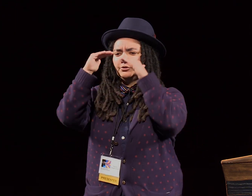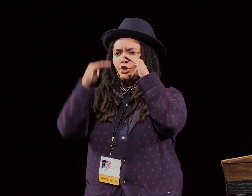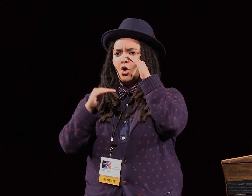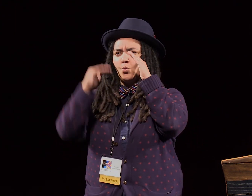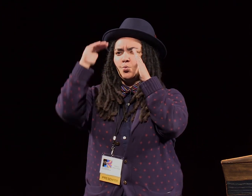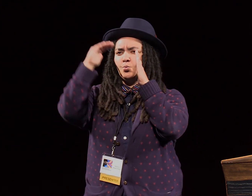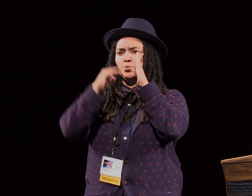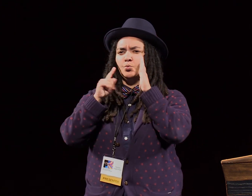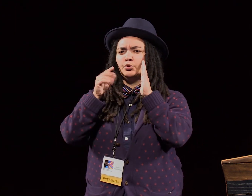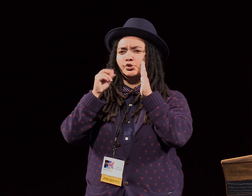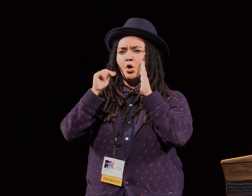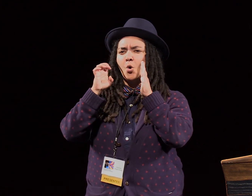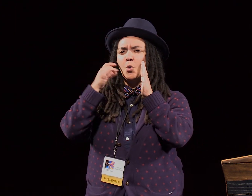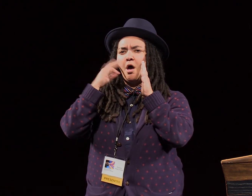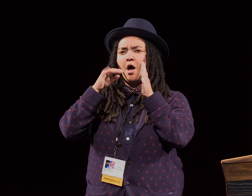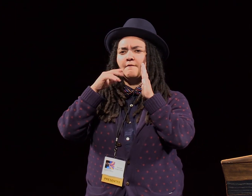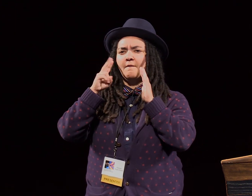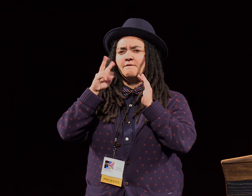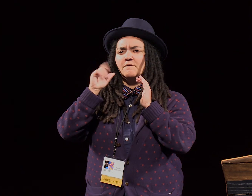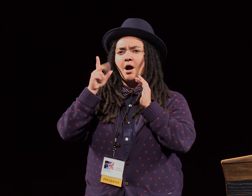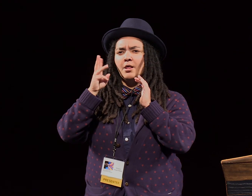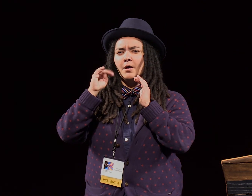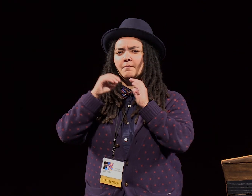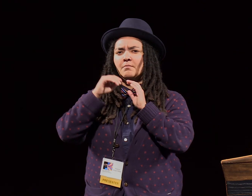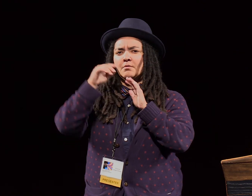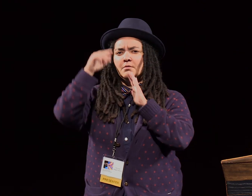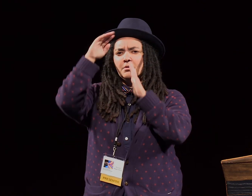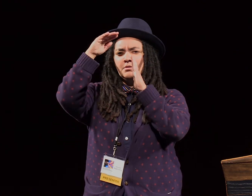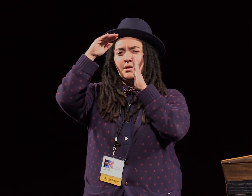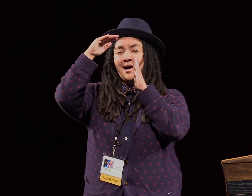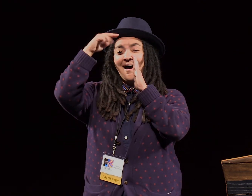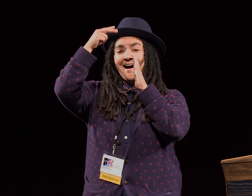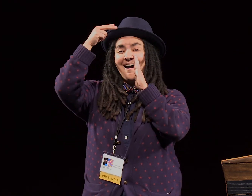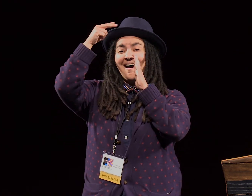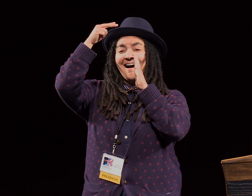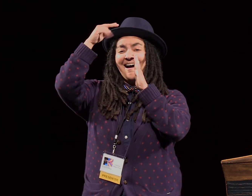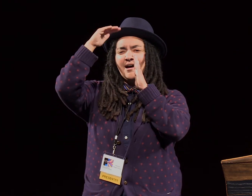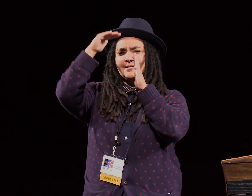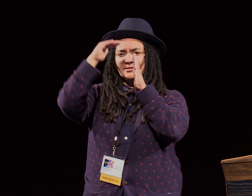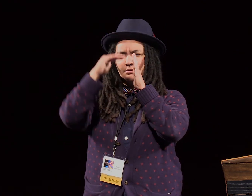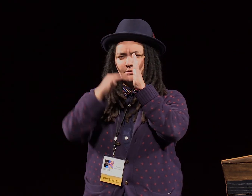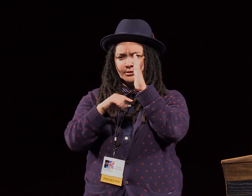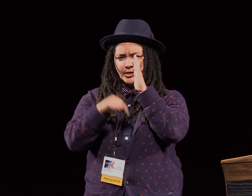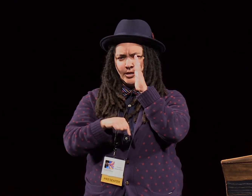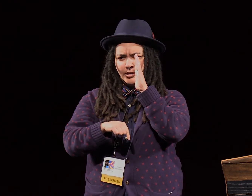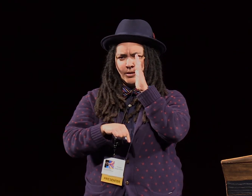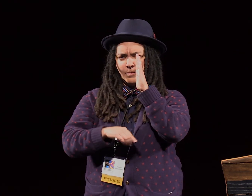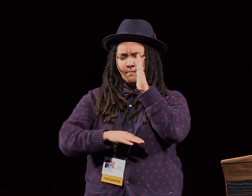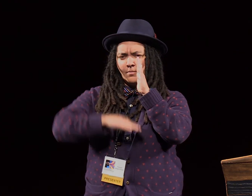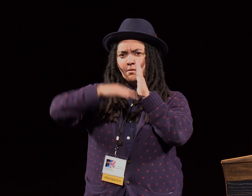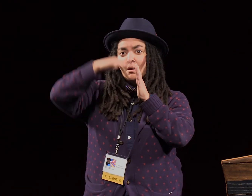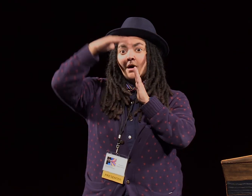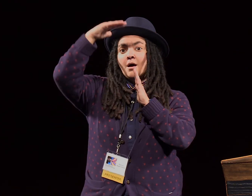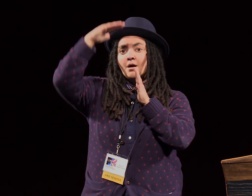Facial expression is like our tone of voice, our intonation. High voice has the brows up,